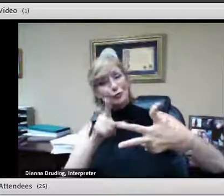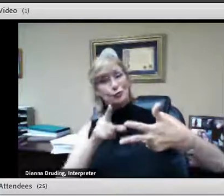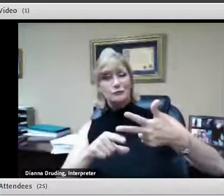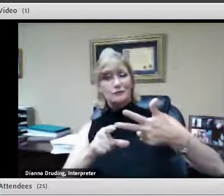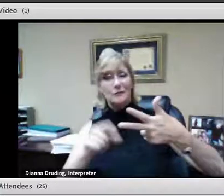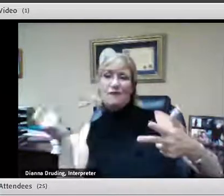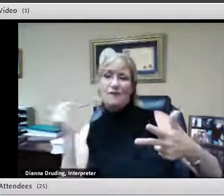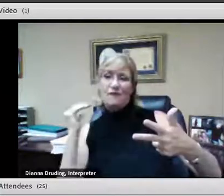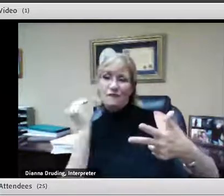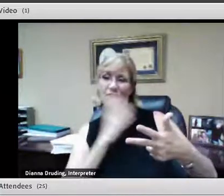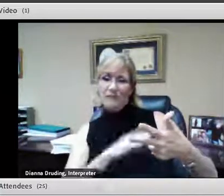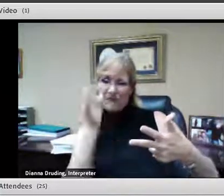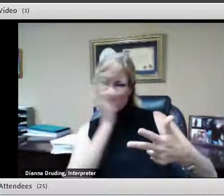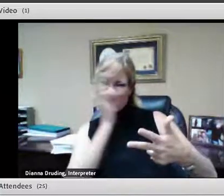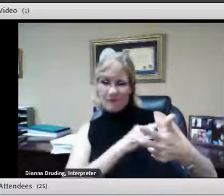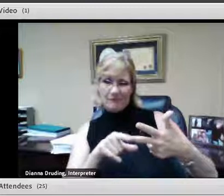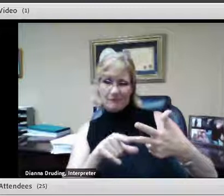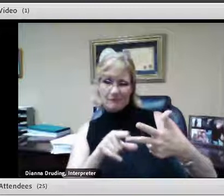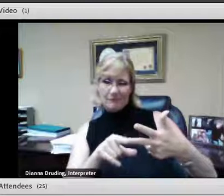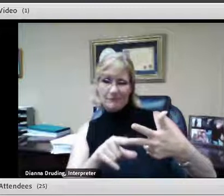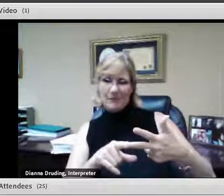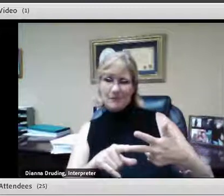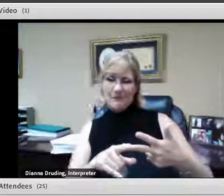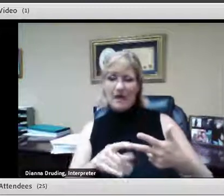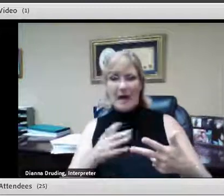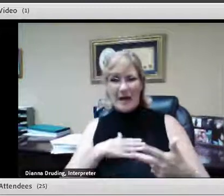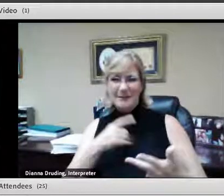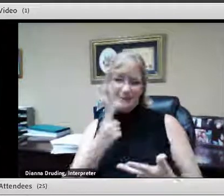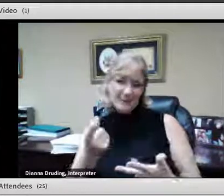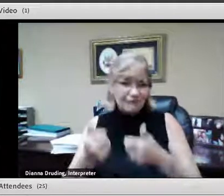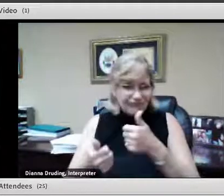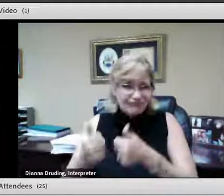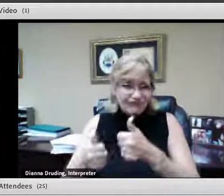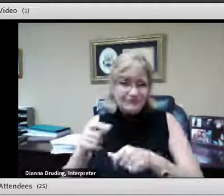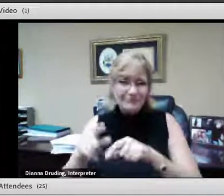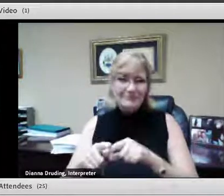and tell them, you know, kind of very deliberately.